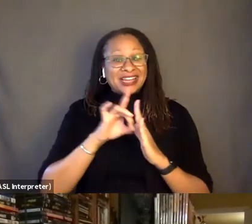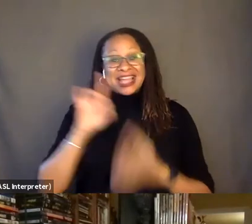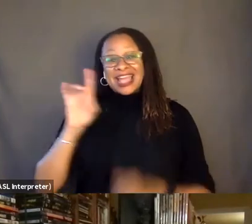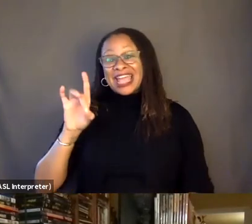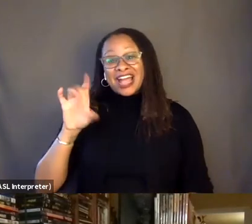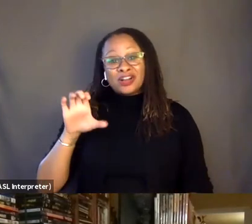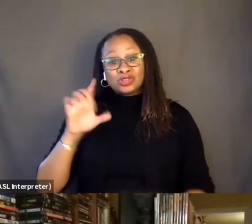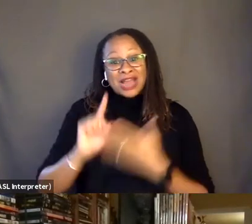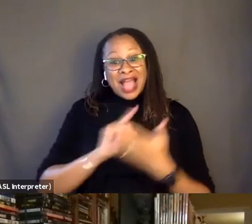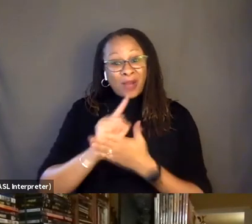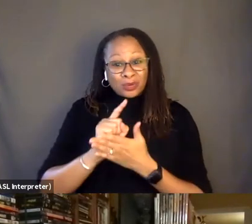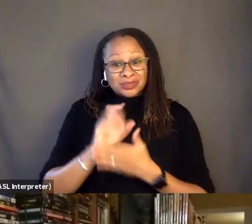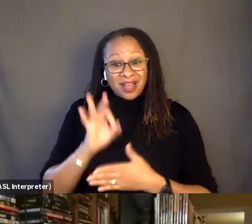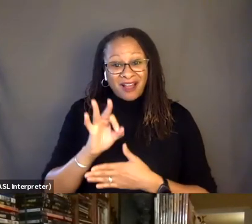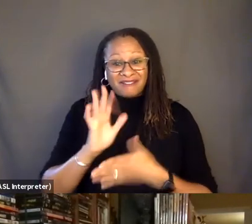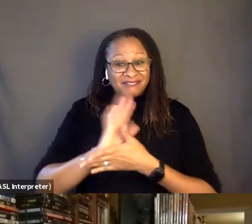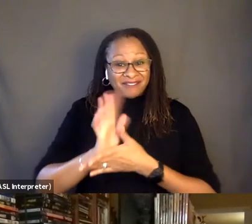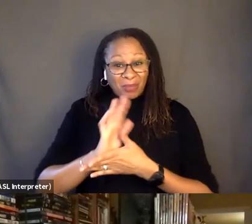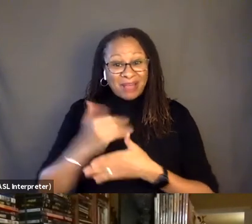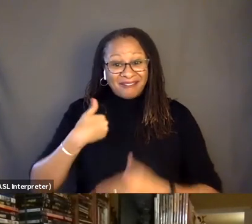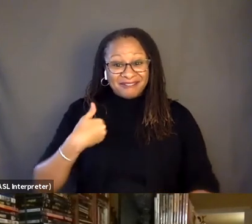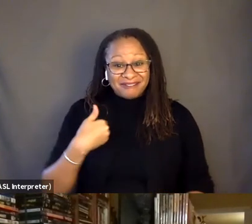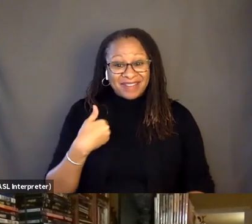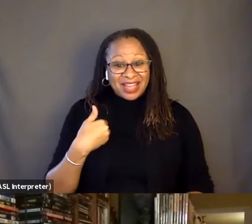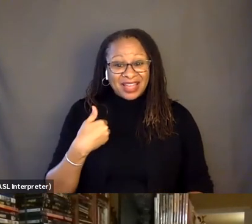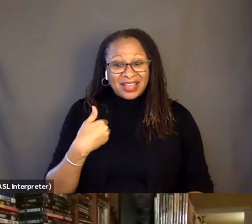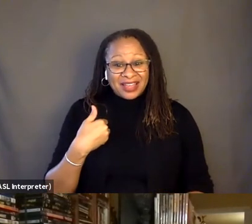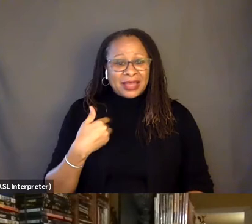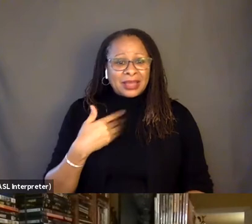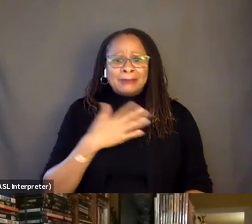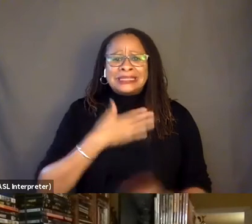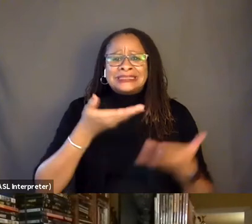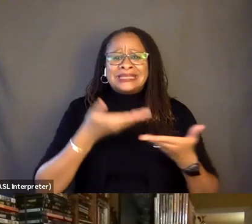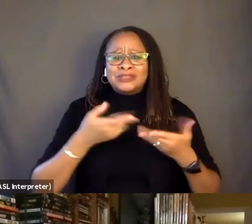And I keep telling her, please give that one to me, because imagine!